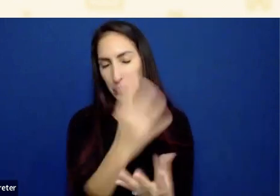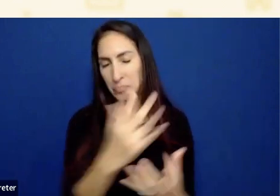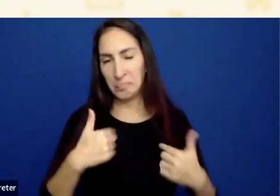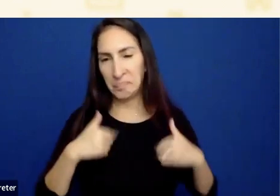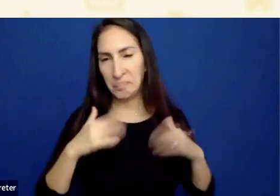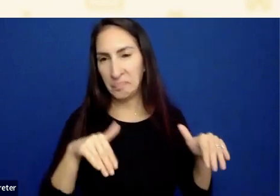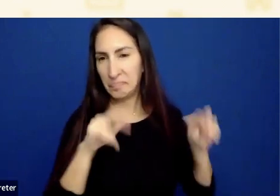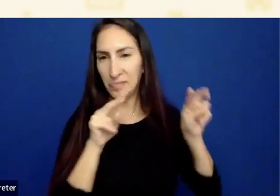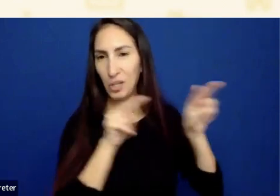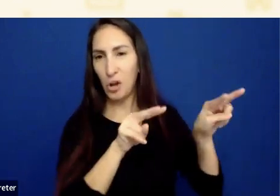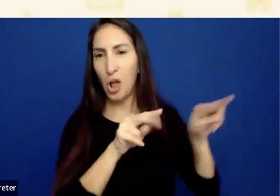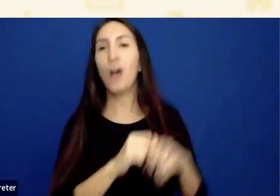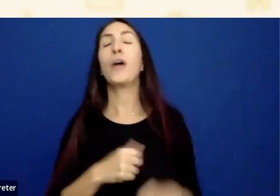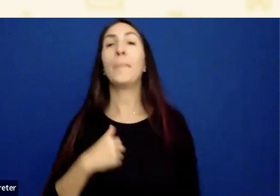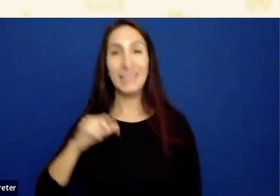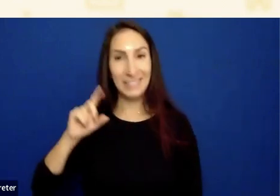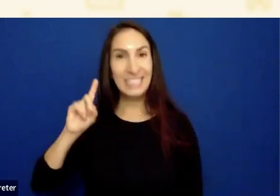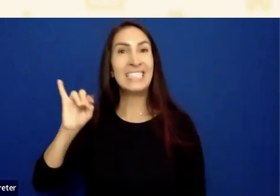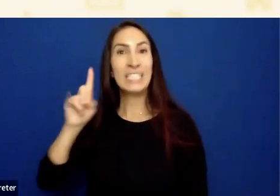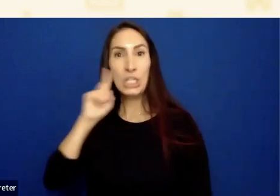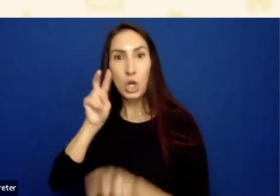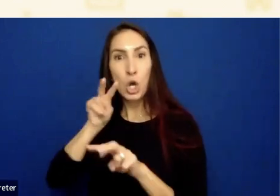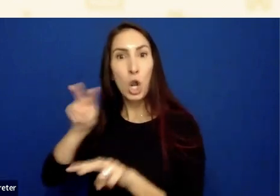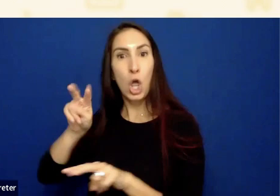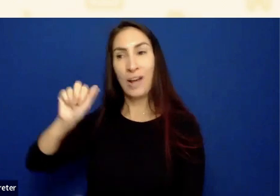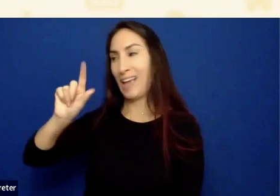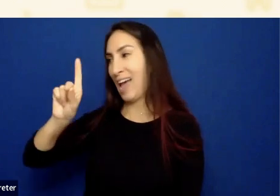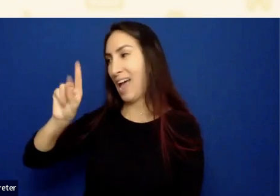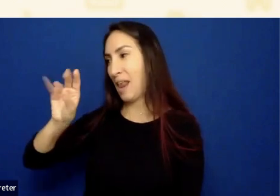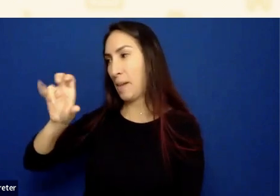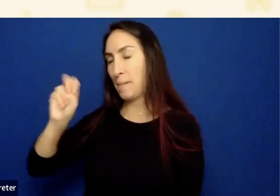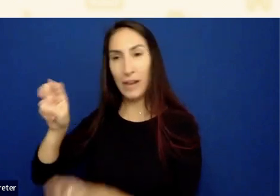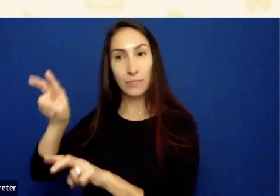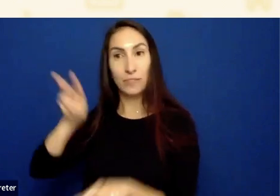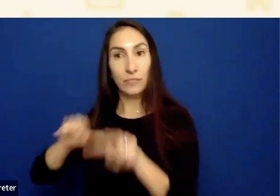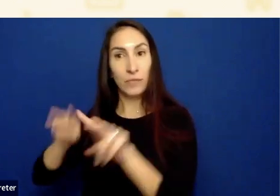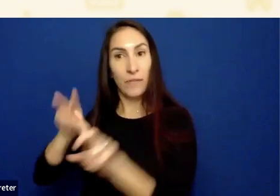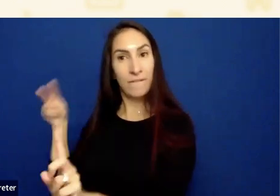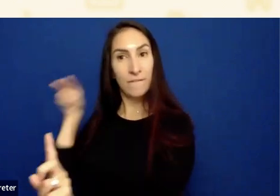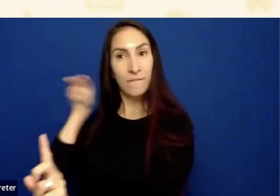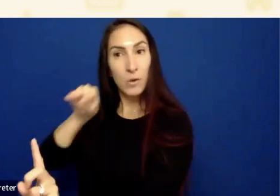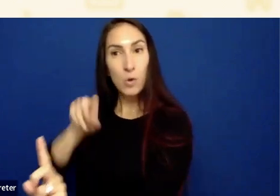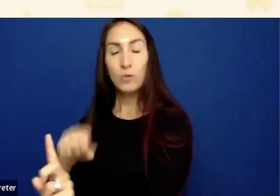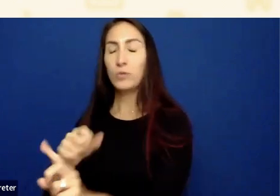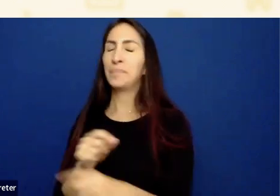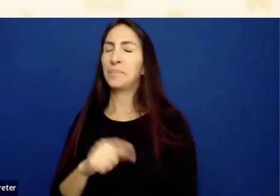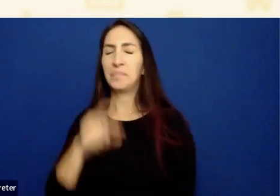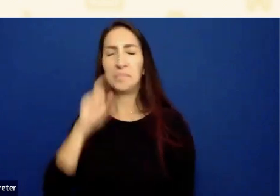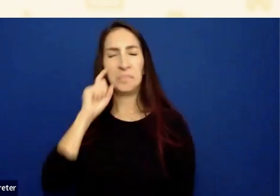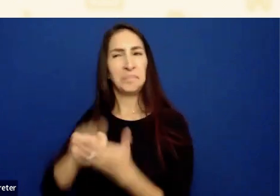But there are two things that I'll mention. First is styles.